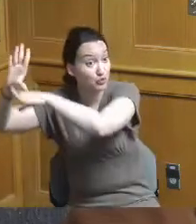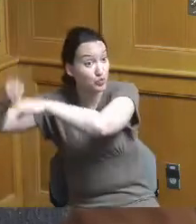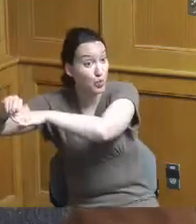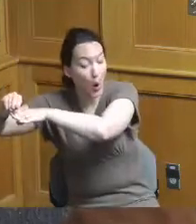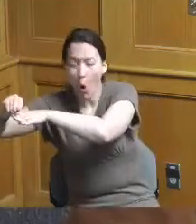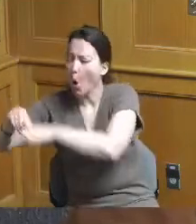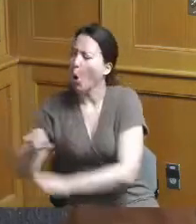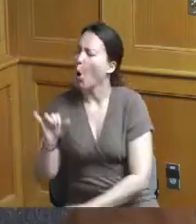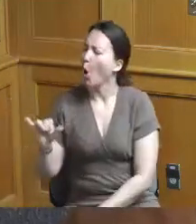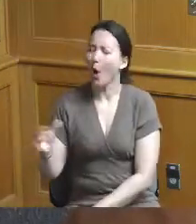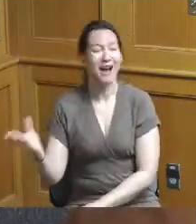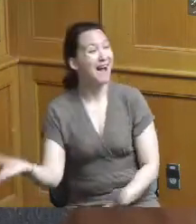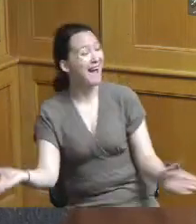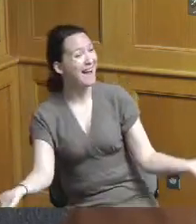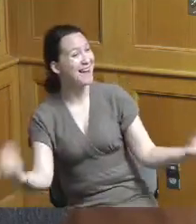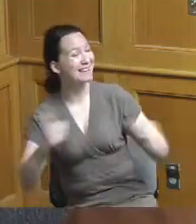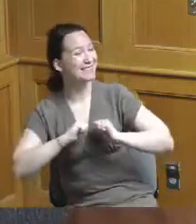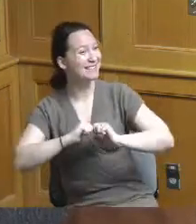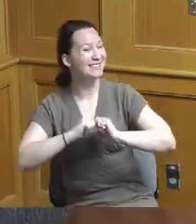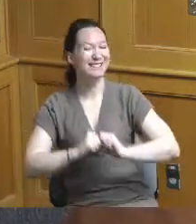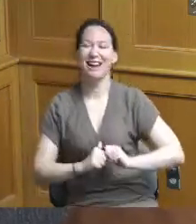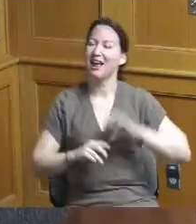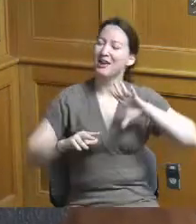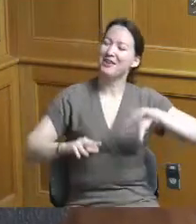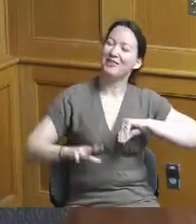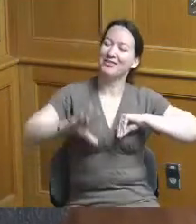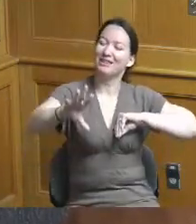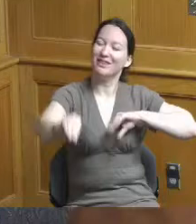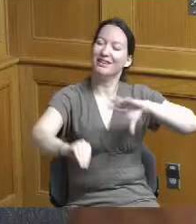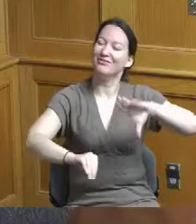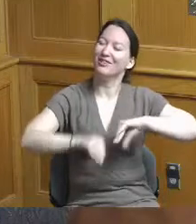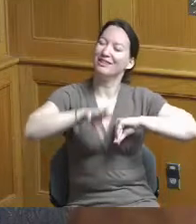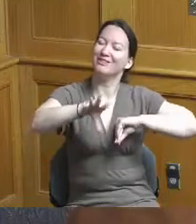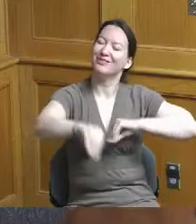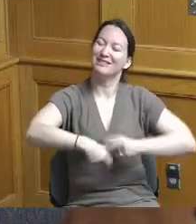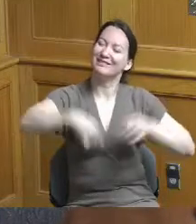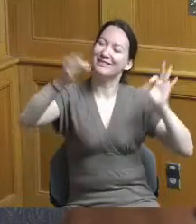talk about let's come together and we'll be 50 50 and making decisions at 50 50 on the debt